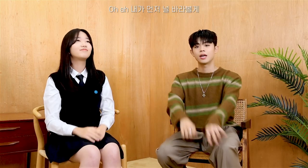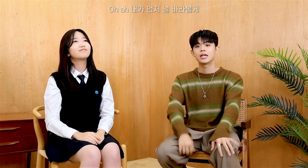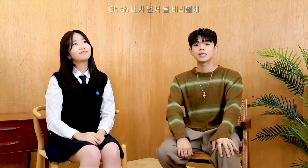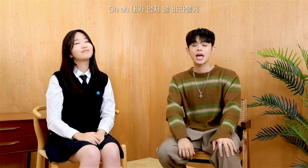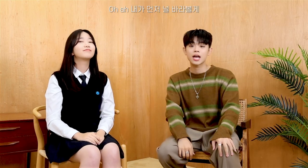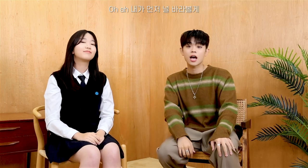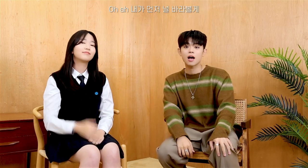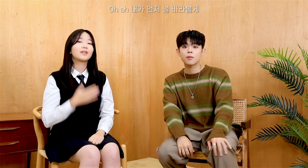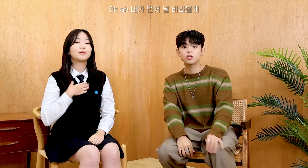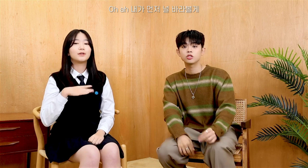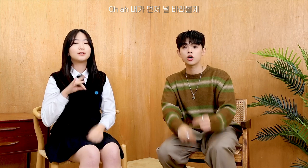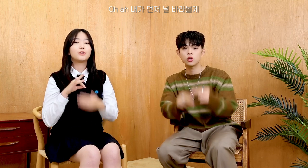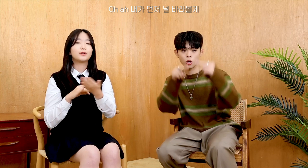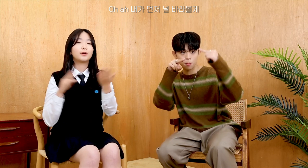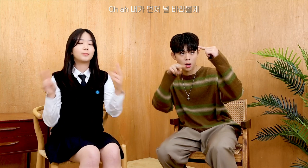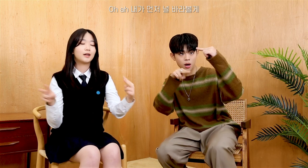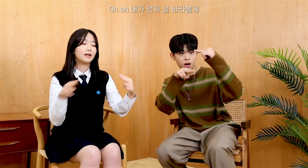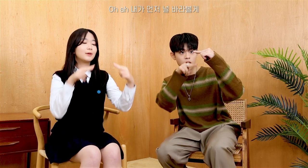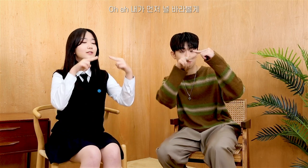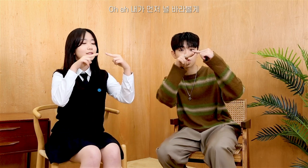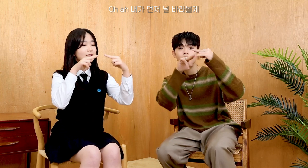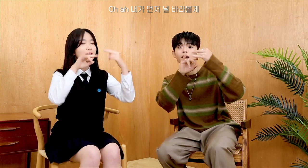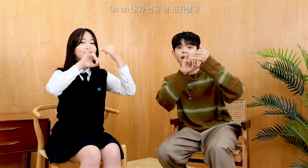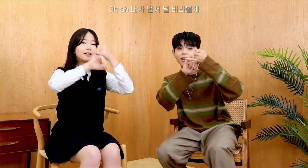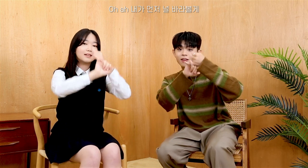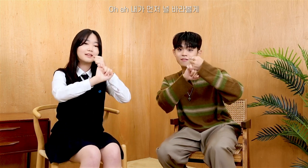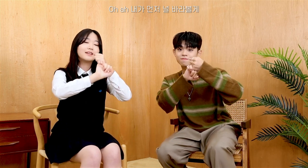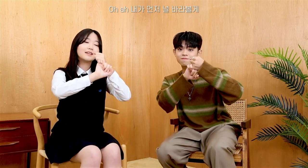Oh ah, I'll look at you first